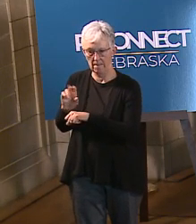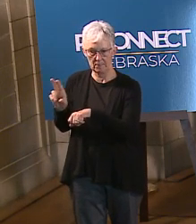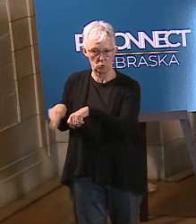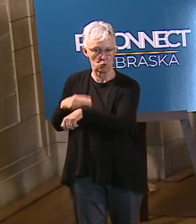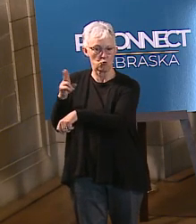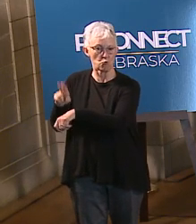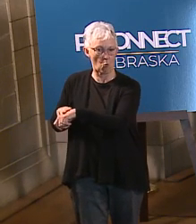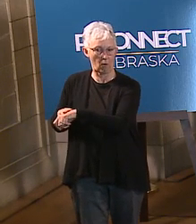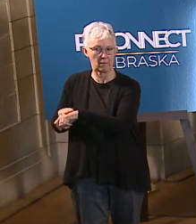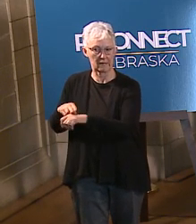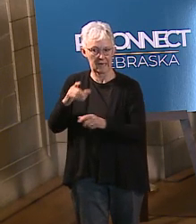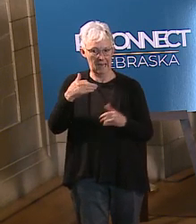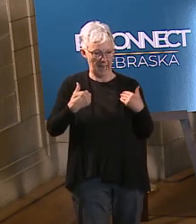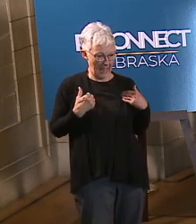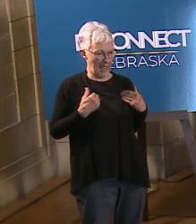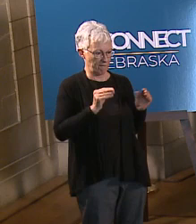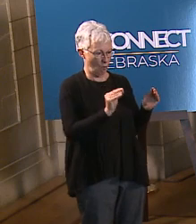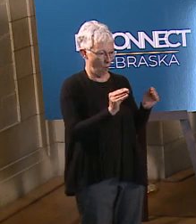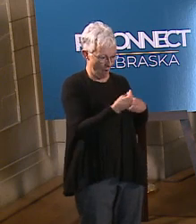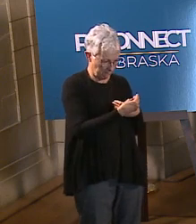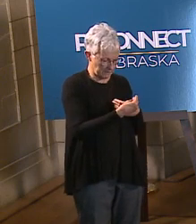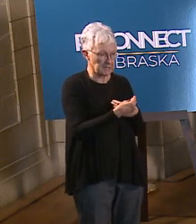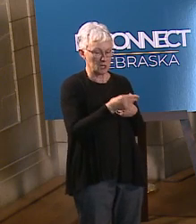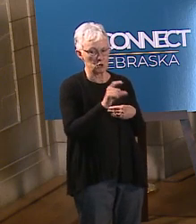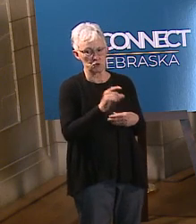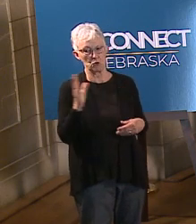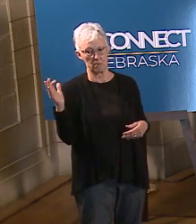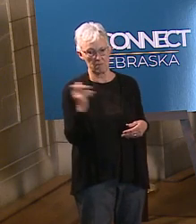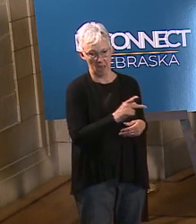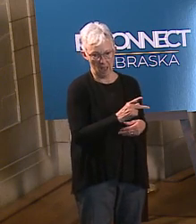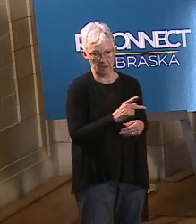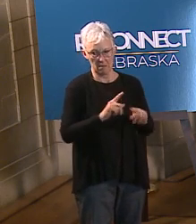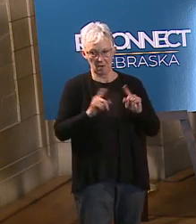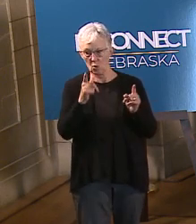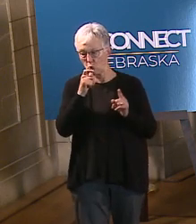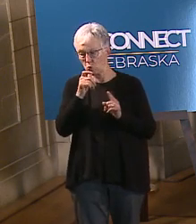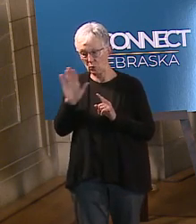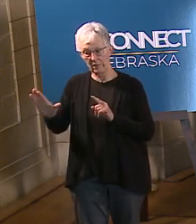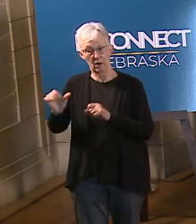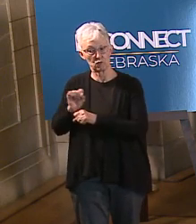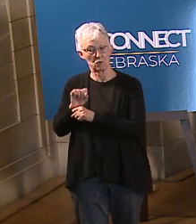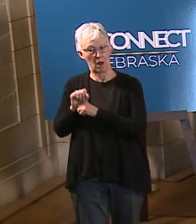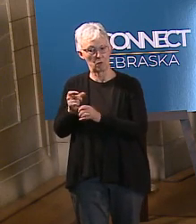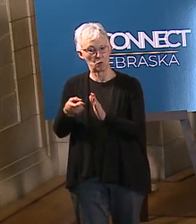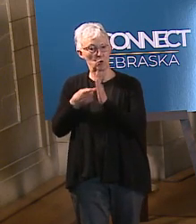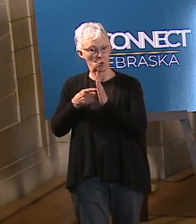THEM NOT IN THE OFFICE, WE HAVE SOME FOLKS, FOR EXAMPLE, WHO